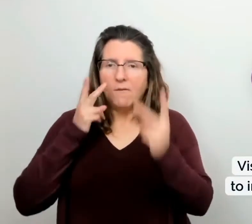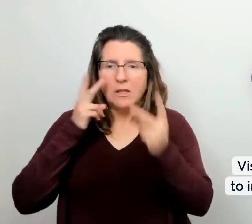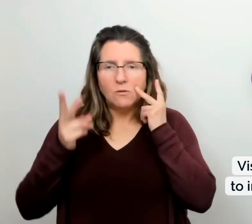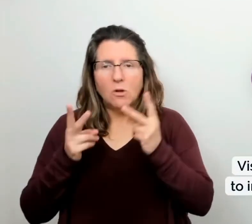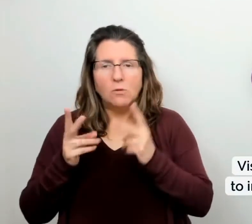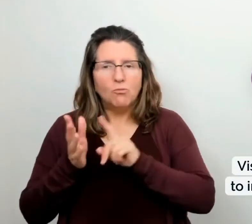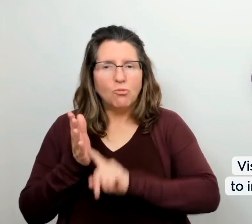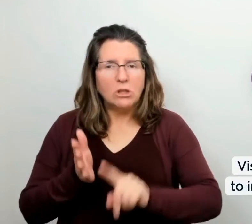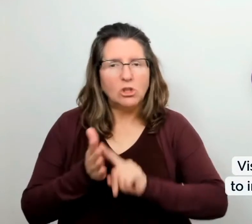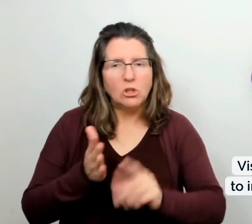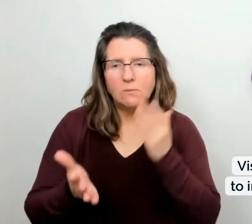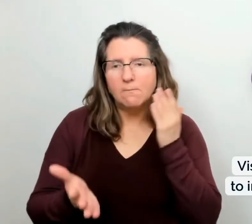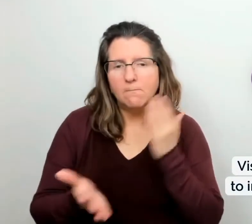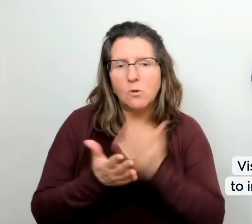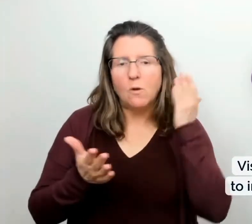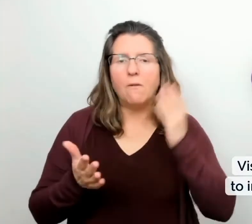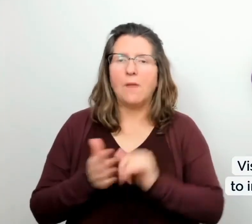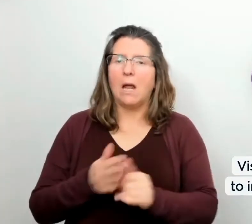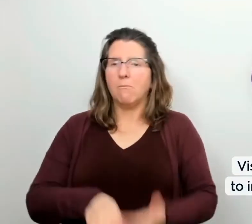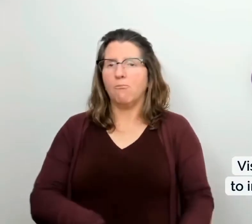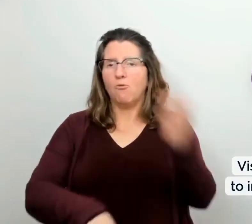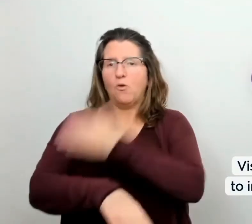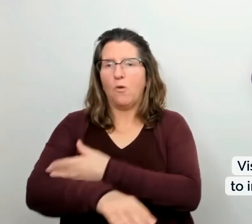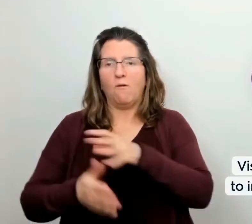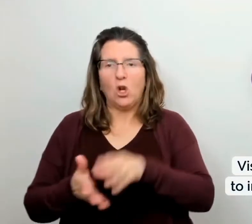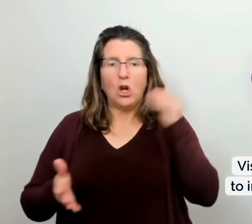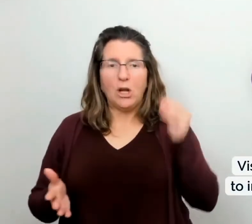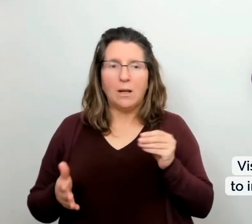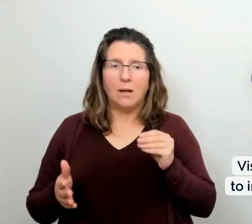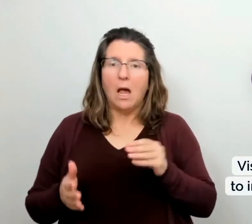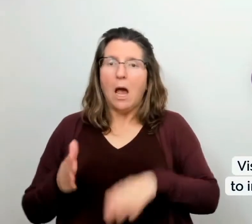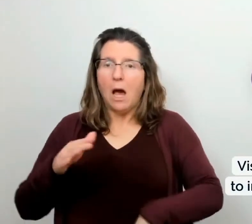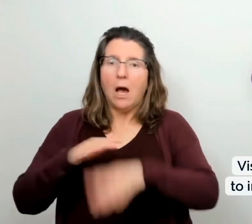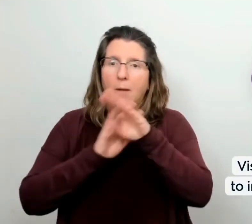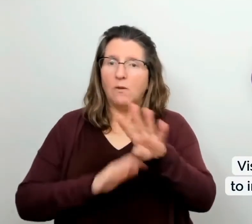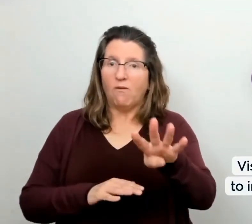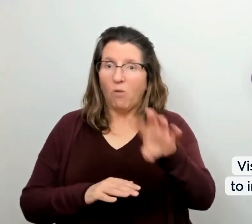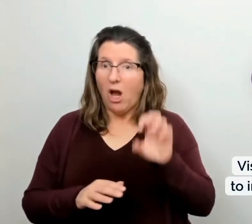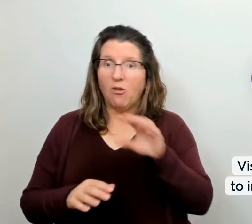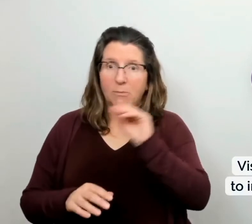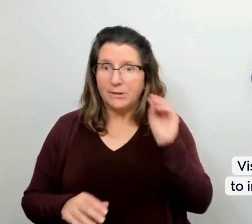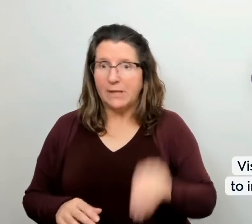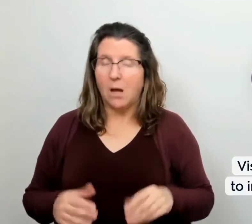Research reports that visuals have been found to improve learning by up to 400 percent.